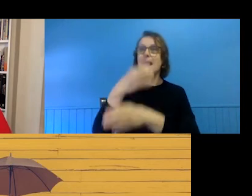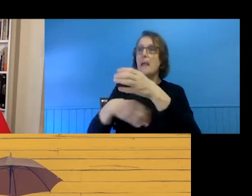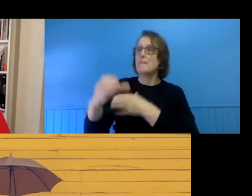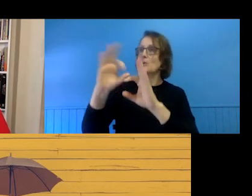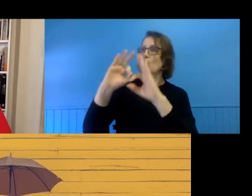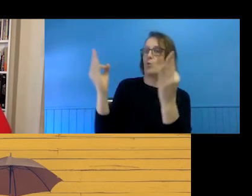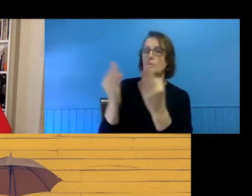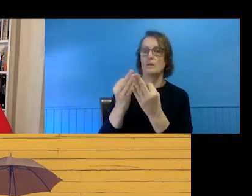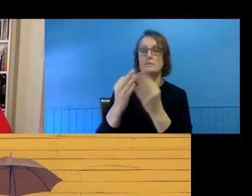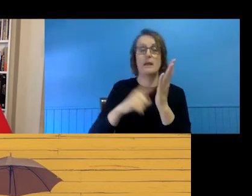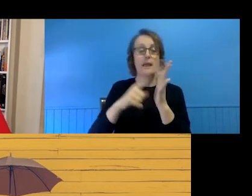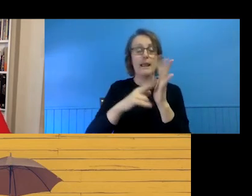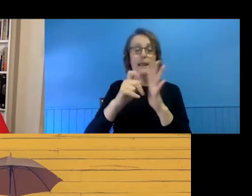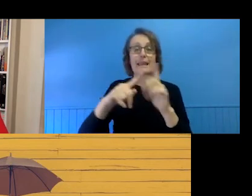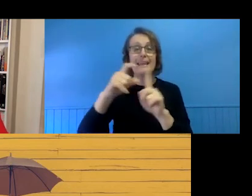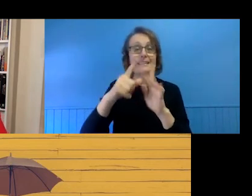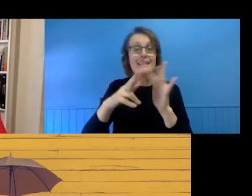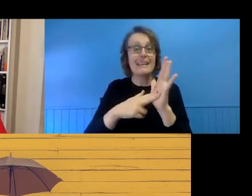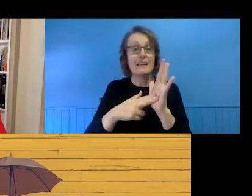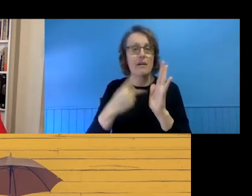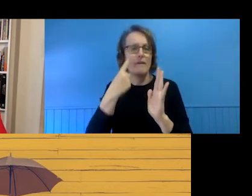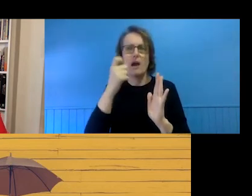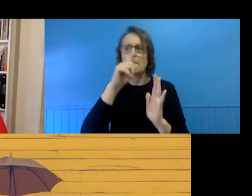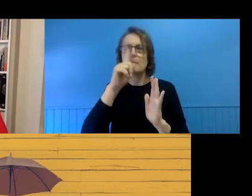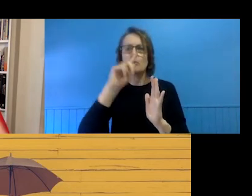to LinkedIn and see if you can find people you are connected to who are